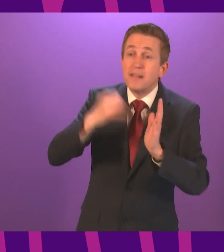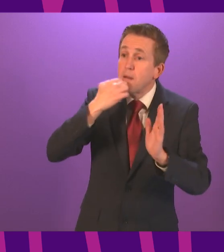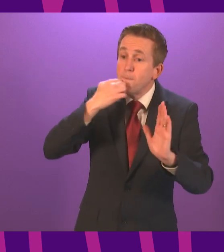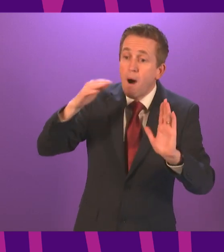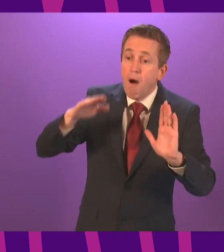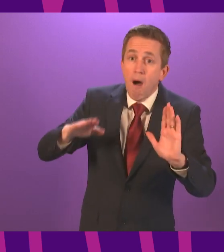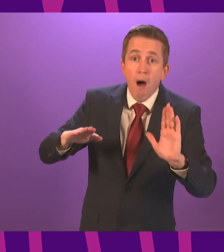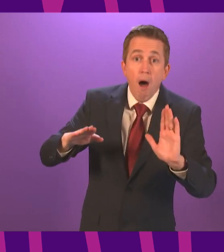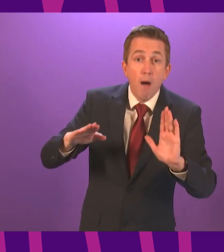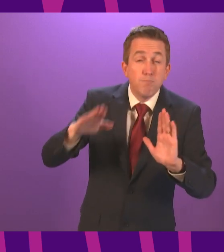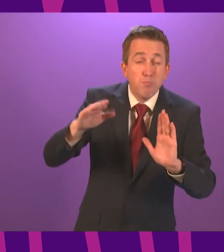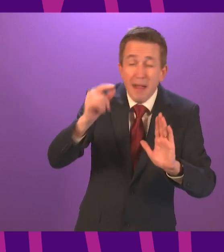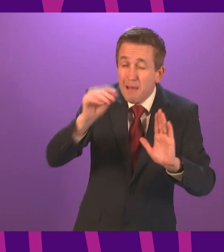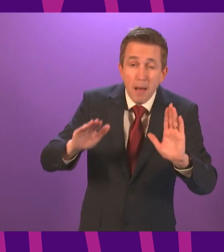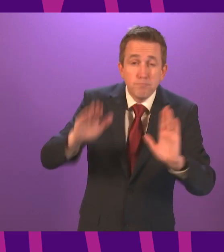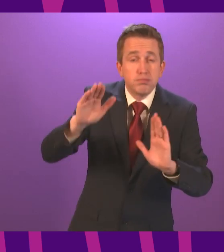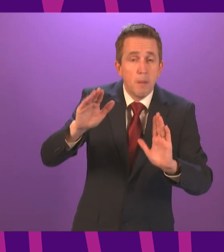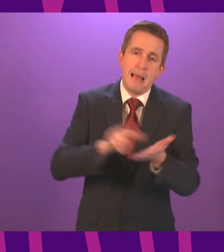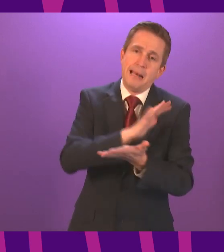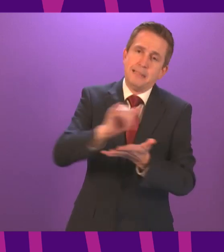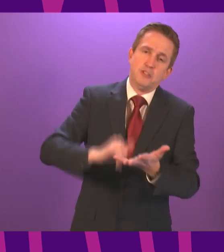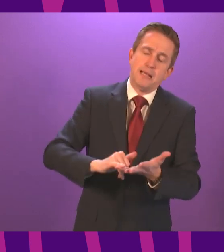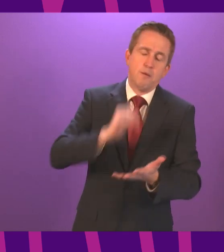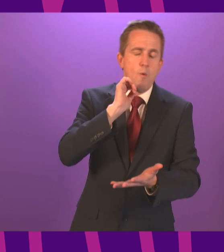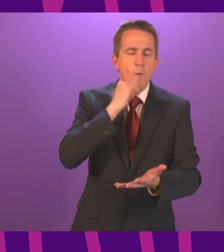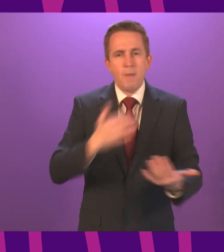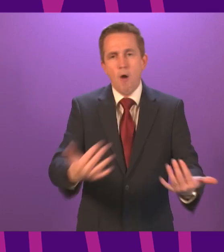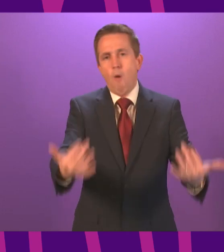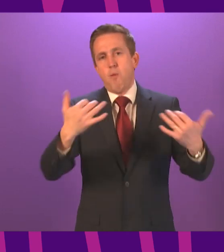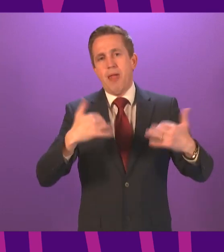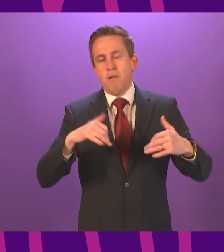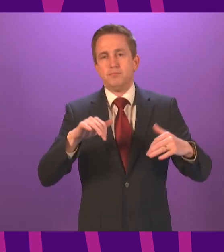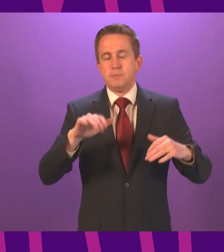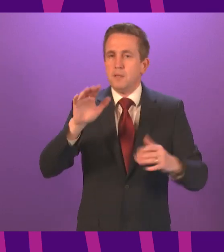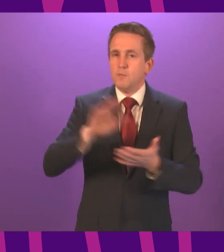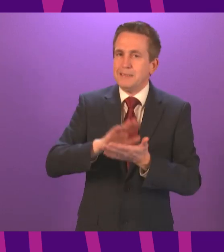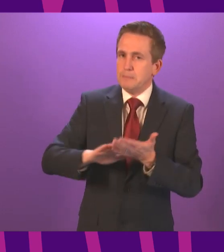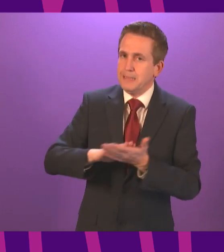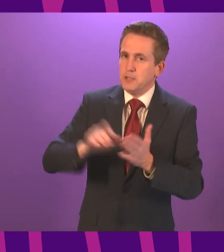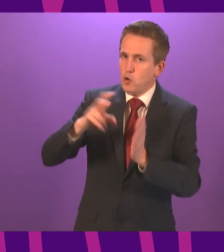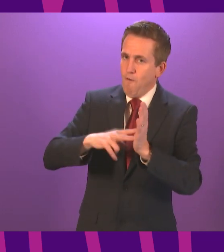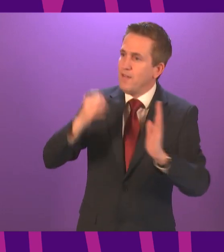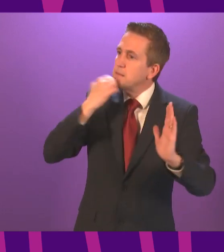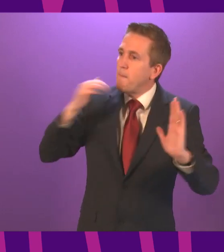national health service. We have to get the levels down for that reason. We know that people coming together over Christmas, whether in the way that SAGE has set out or in some